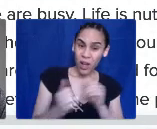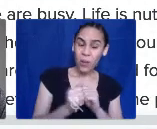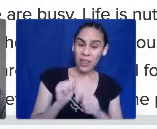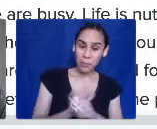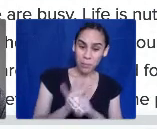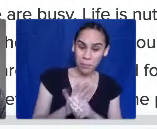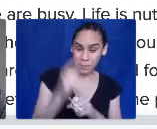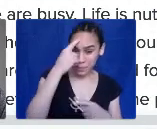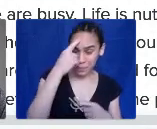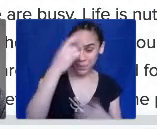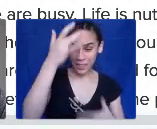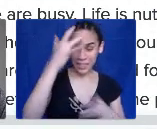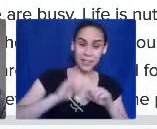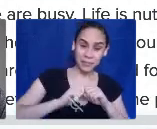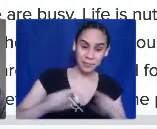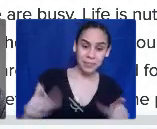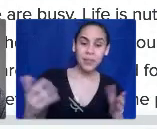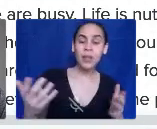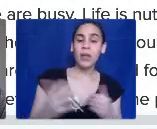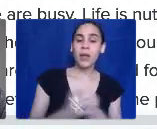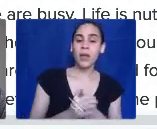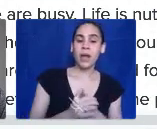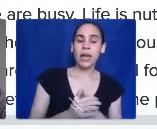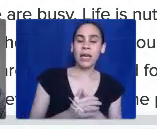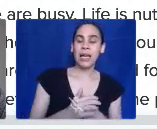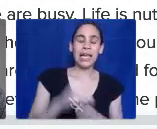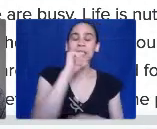and iron mans are having a hard time life is not it's not personal i know it's really easy